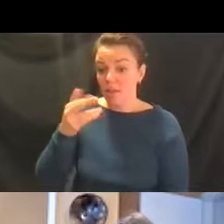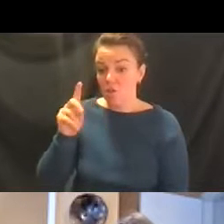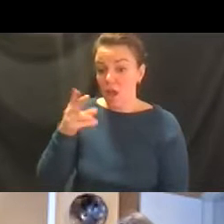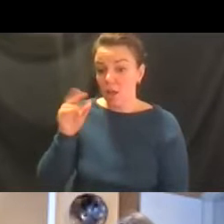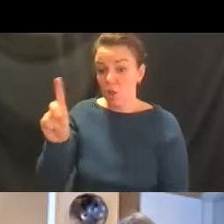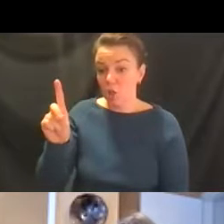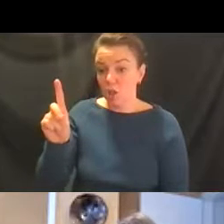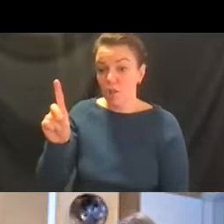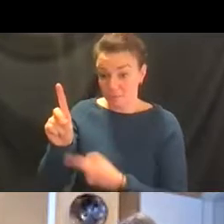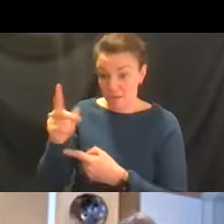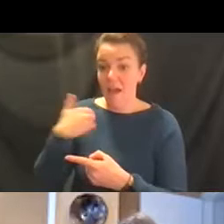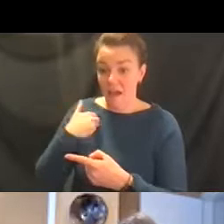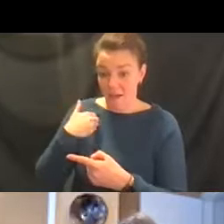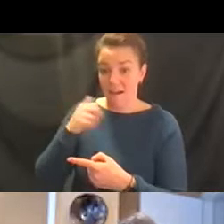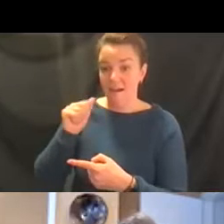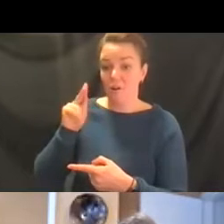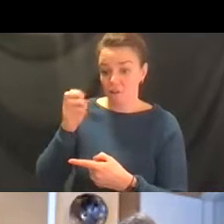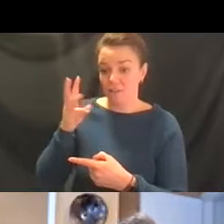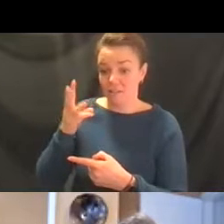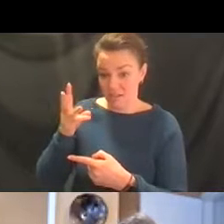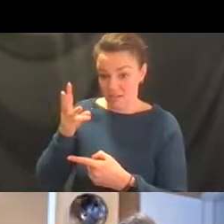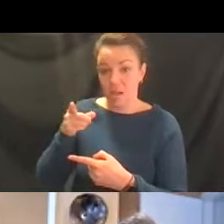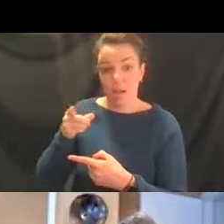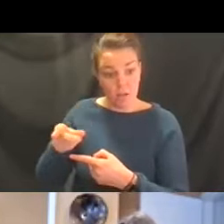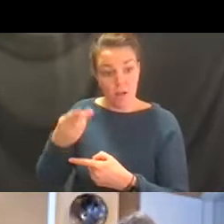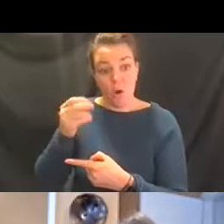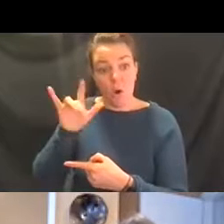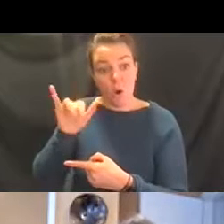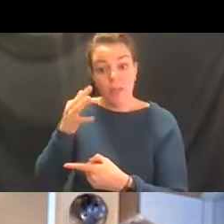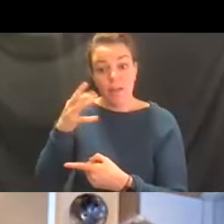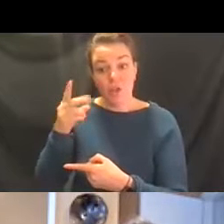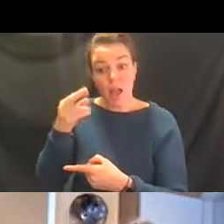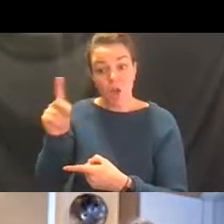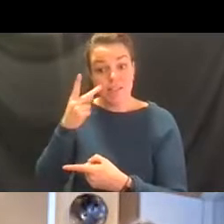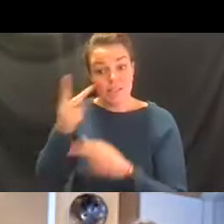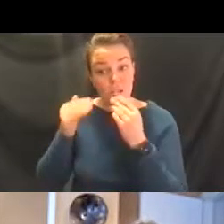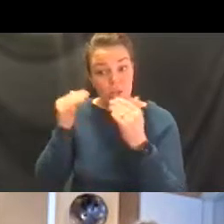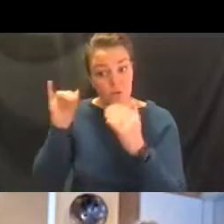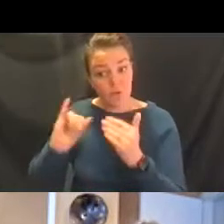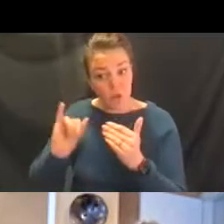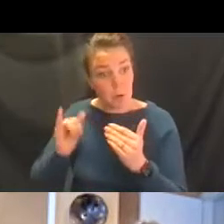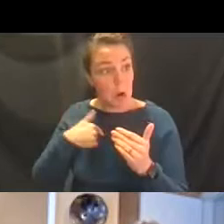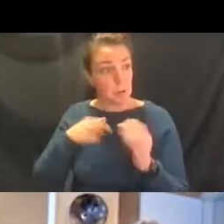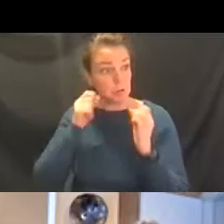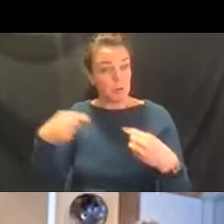article 16. and they do see adults which was surprising to me. This is not an exhaustive